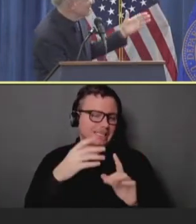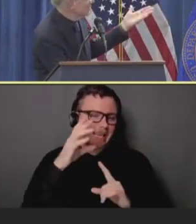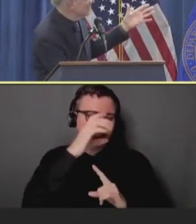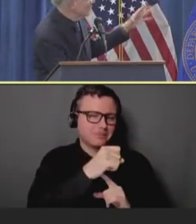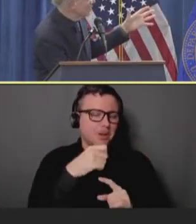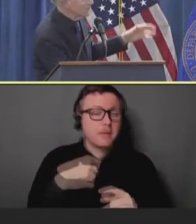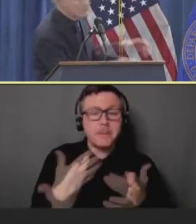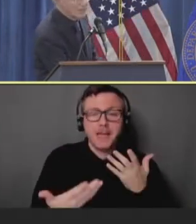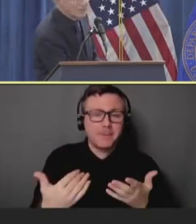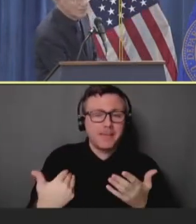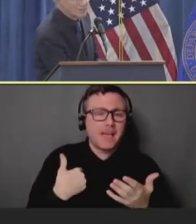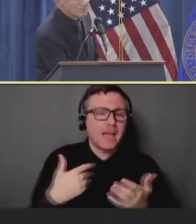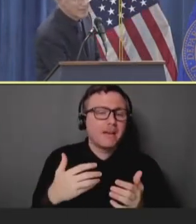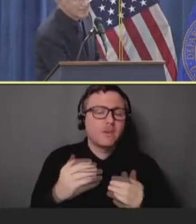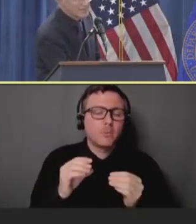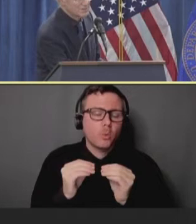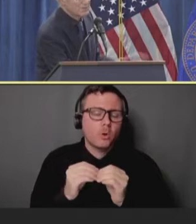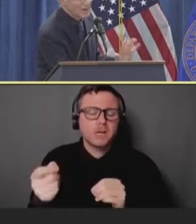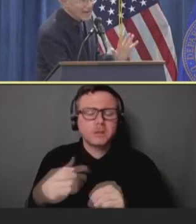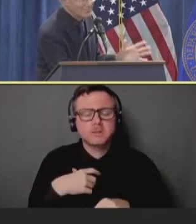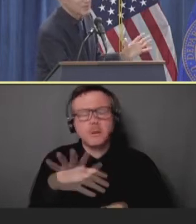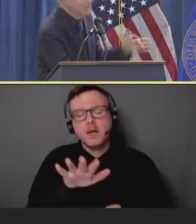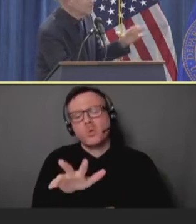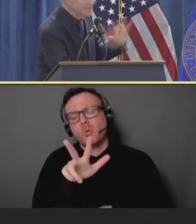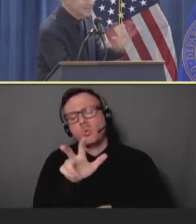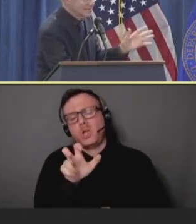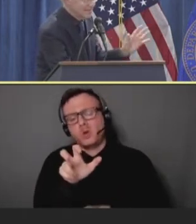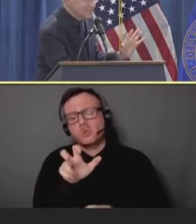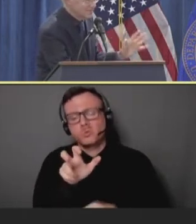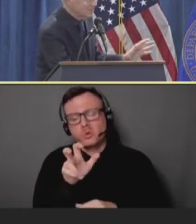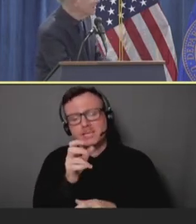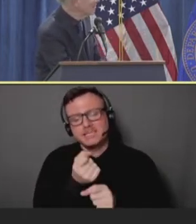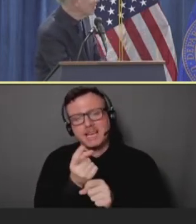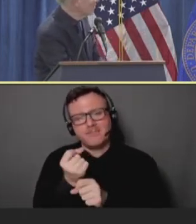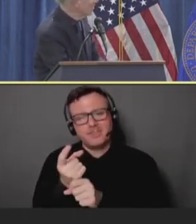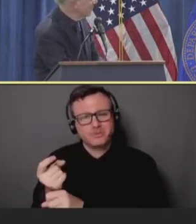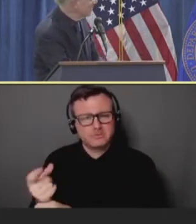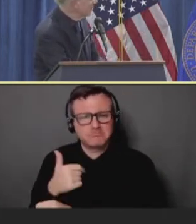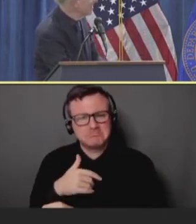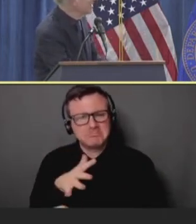Somewhere on the order of 300 cases, perhaps a year, that's just a ballpark figure.